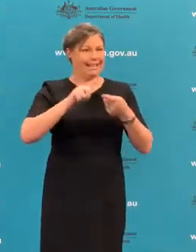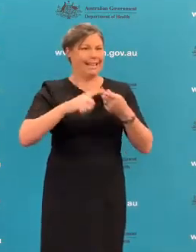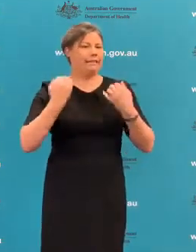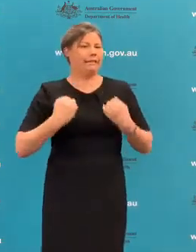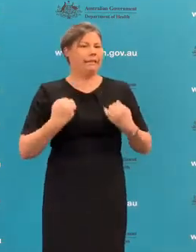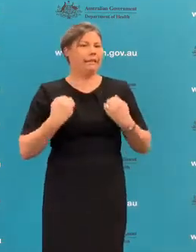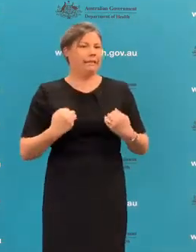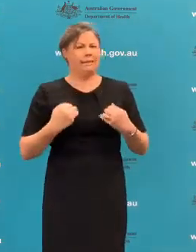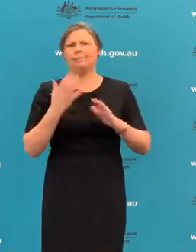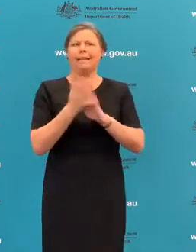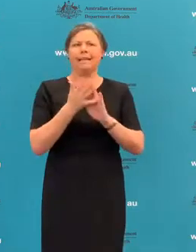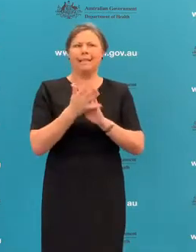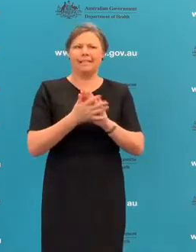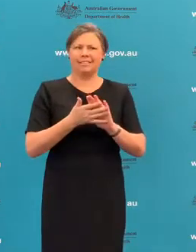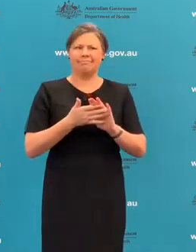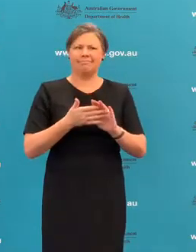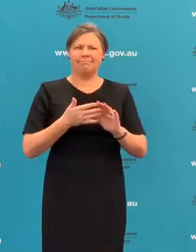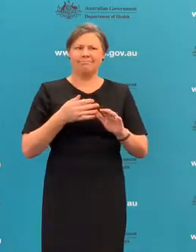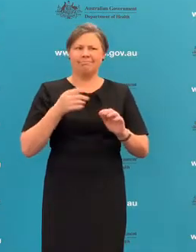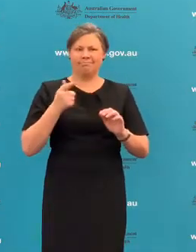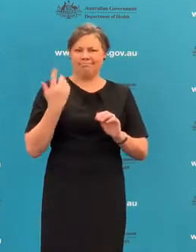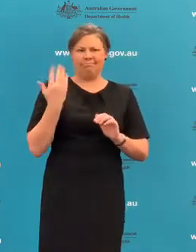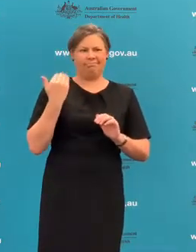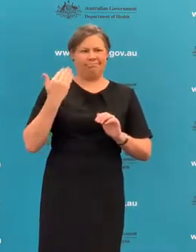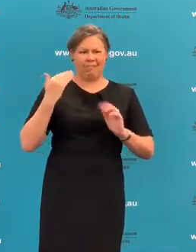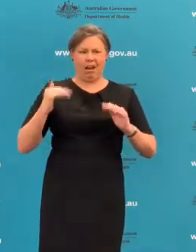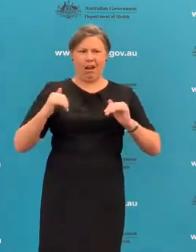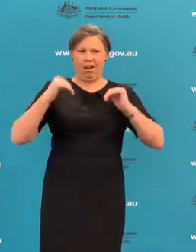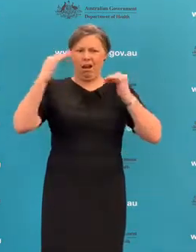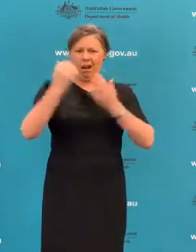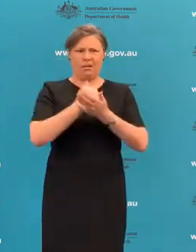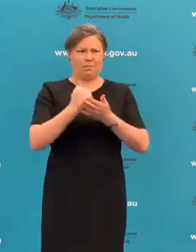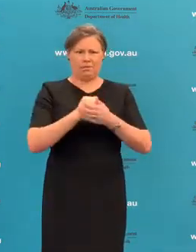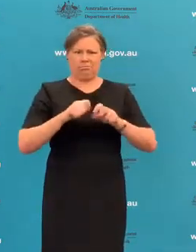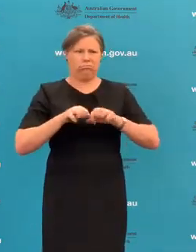very high numbers we saw over recent weeks. Nationwide there are